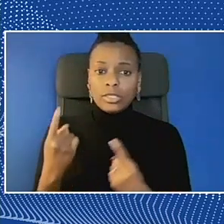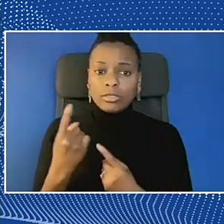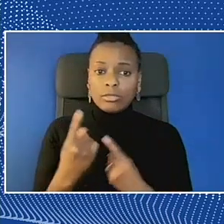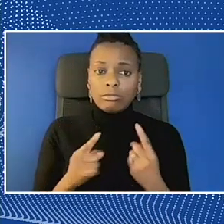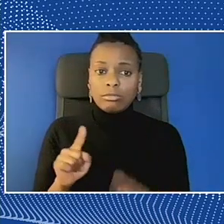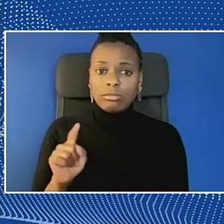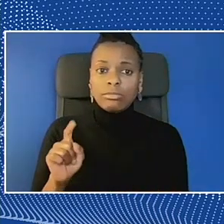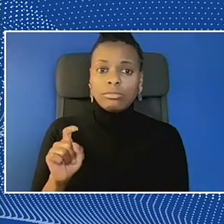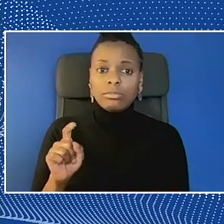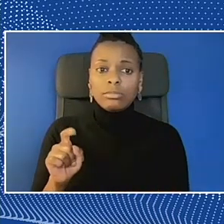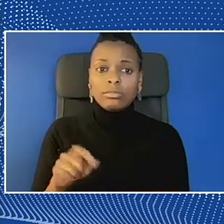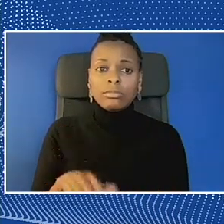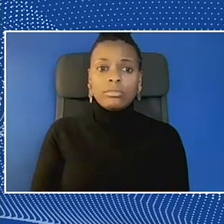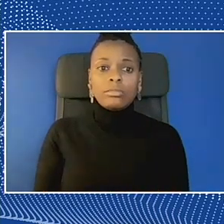Yeah. We'll go to Jessica first.